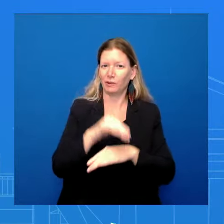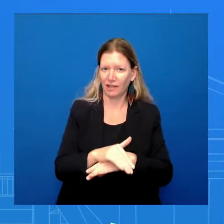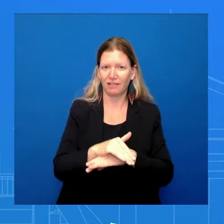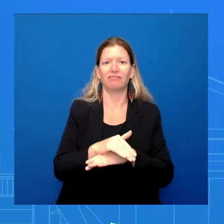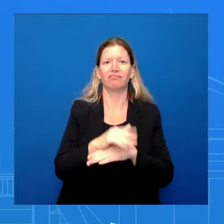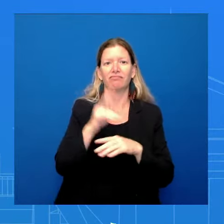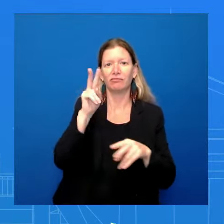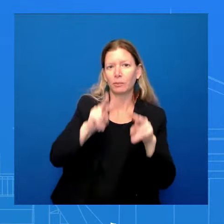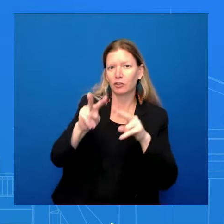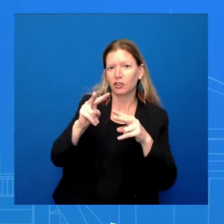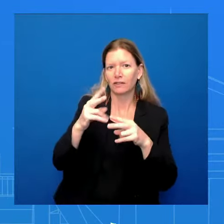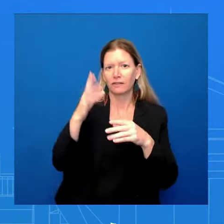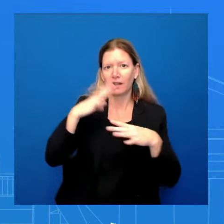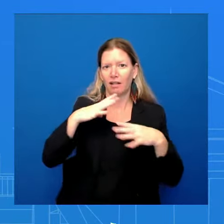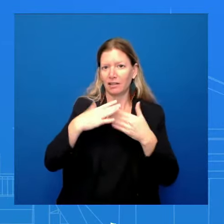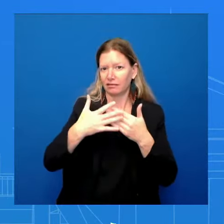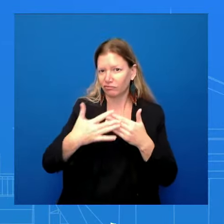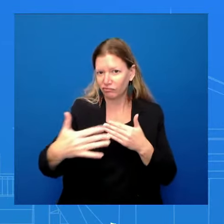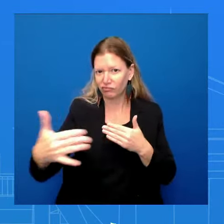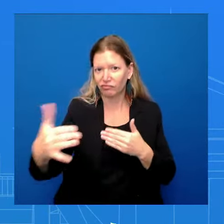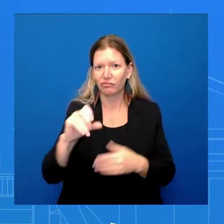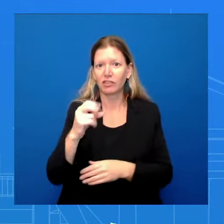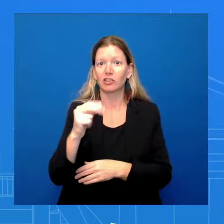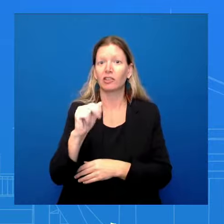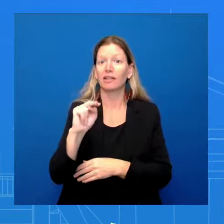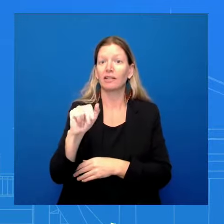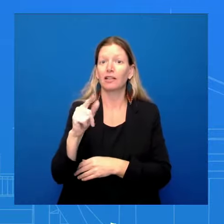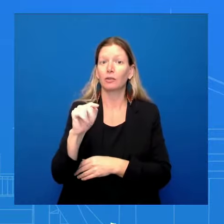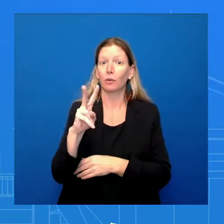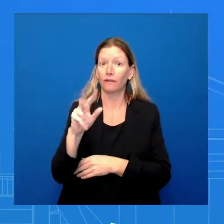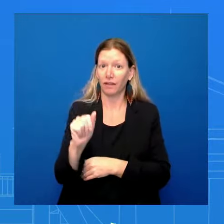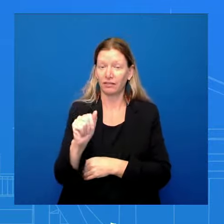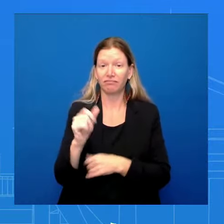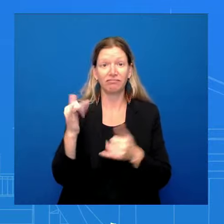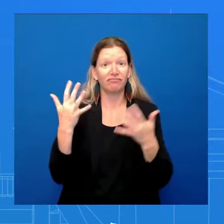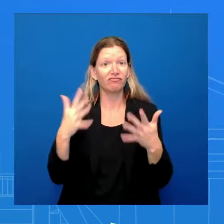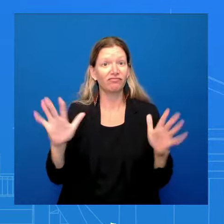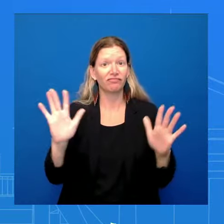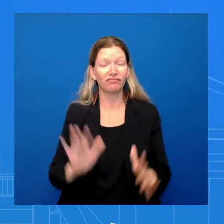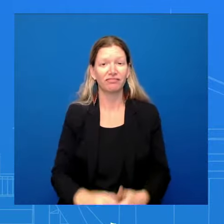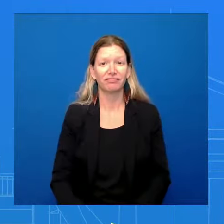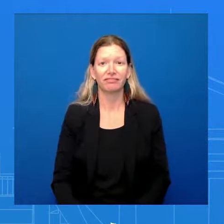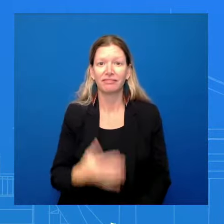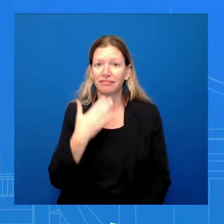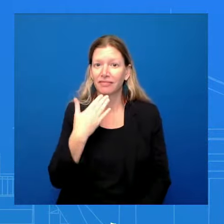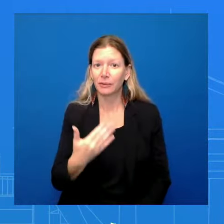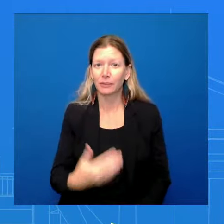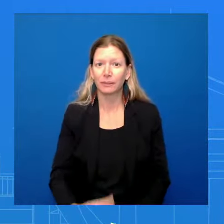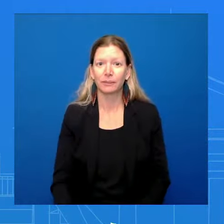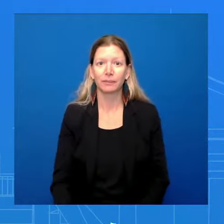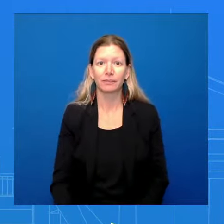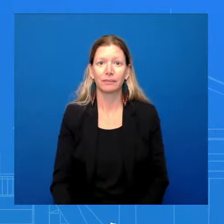With that -- that's it. Go ahead, Aamer. The Press: Thanks. Why did the President think it was important to dispatch